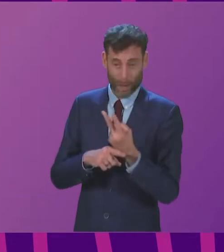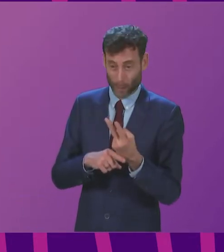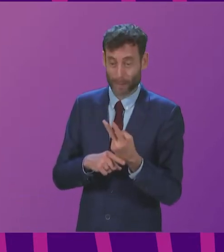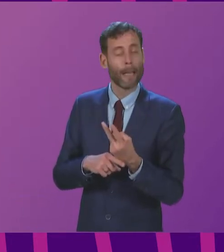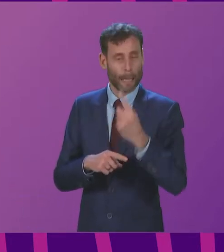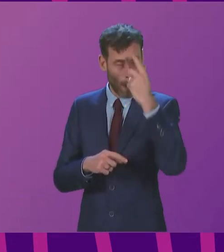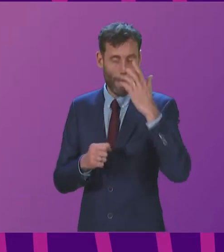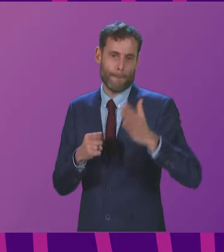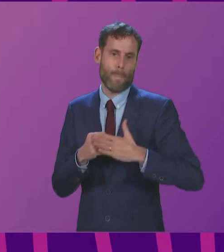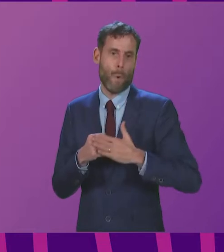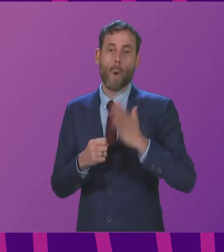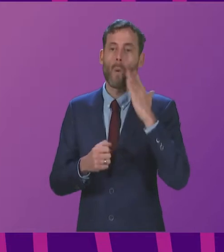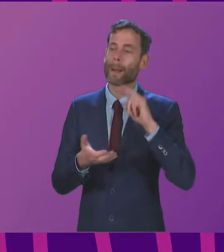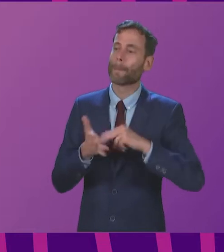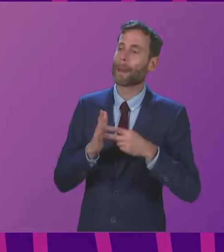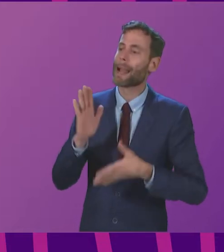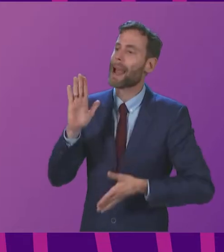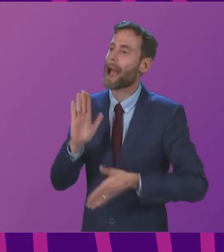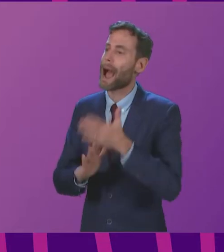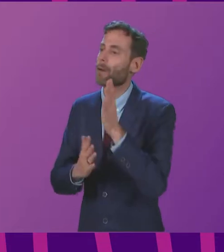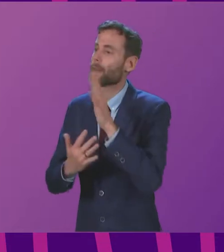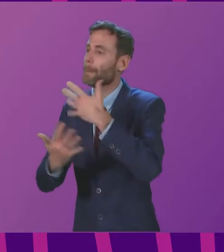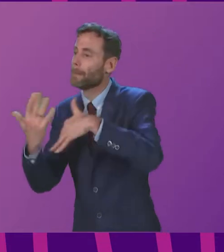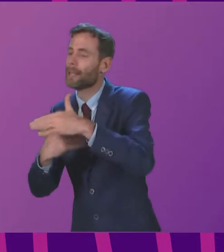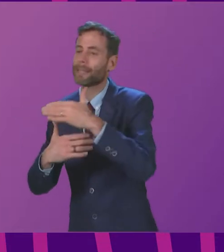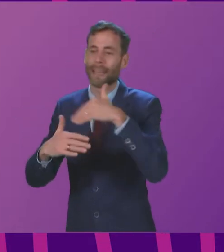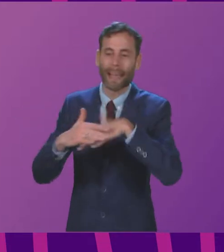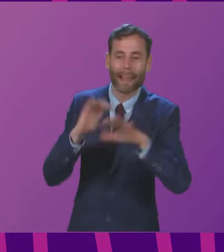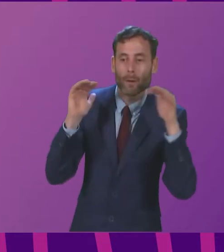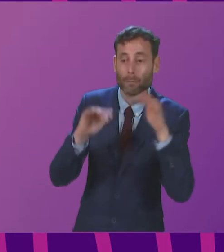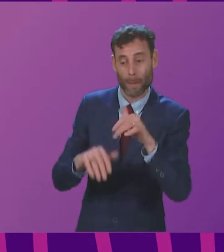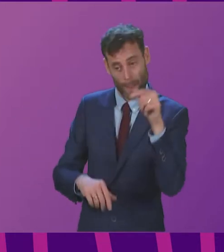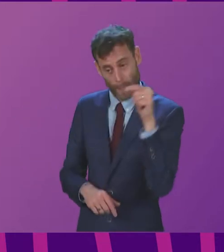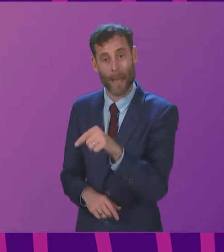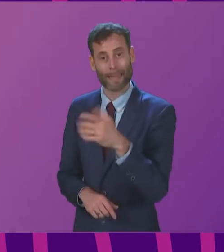socialising in whatever setting. People are, of course, entitled to disagree with that,